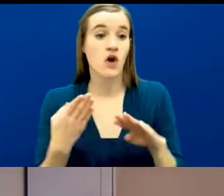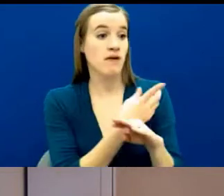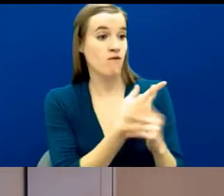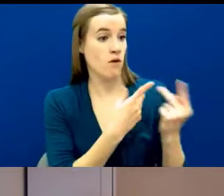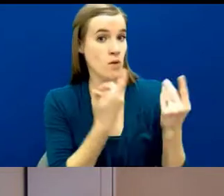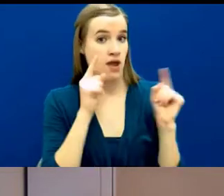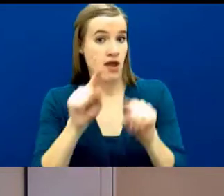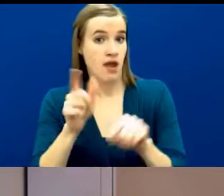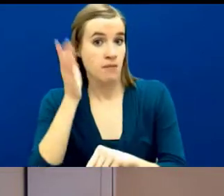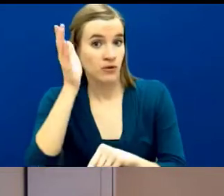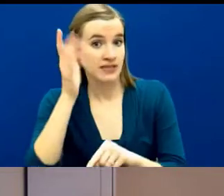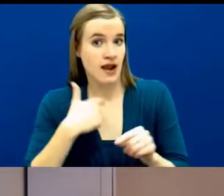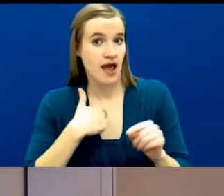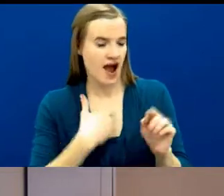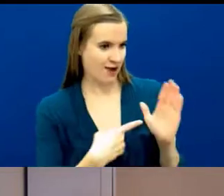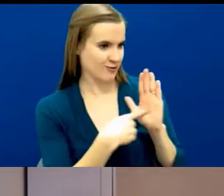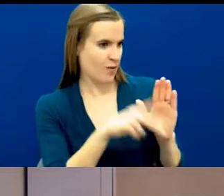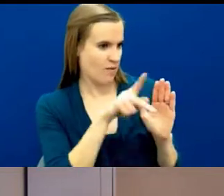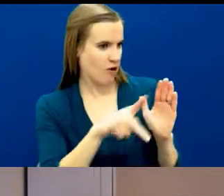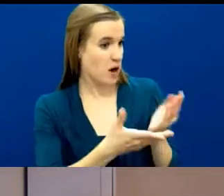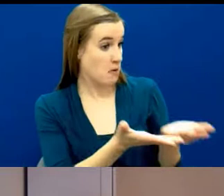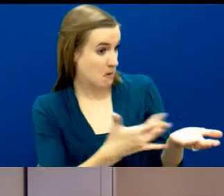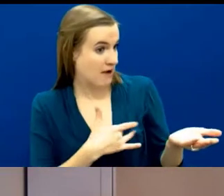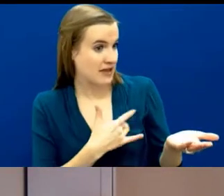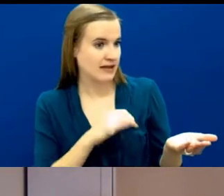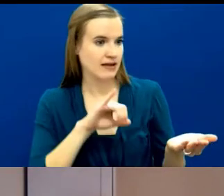about what I had set up. And she said, Well, you know, you've left out the